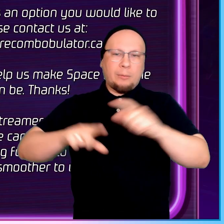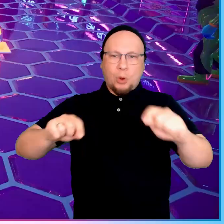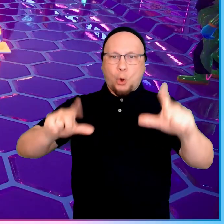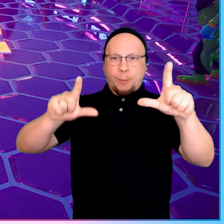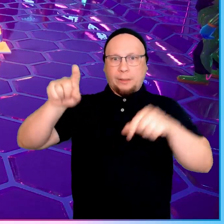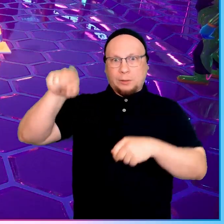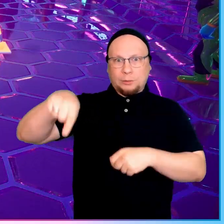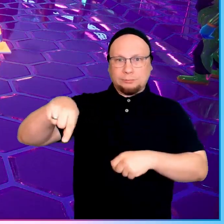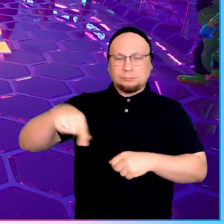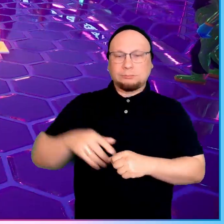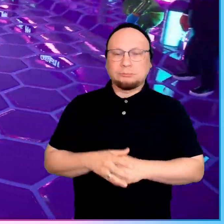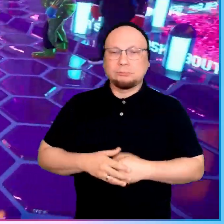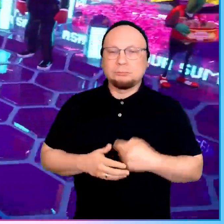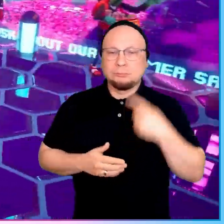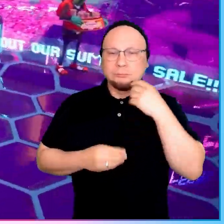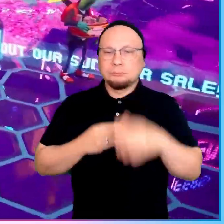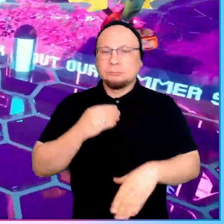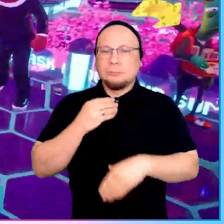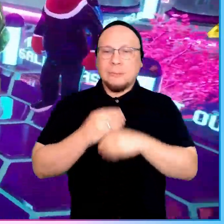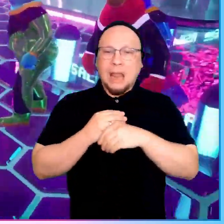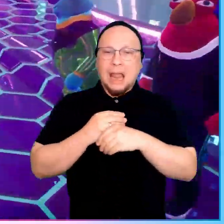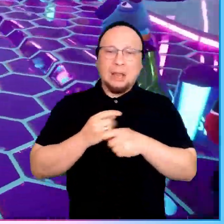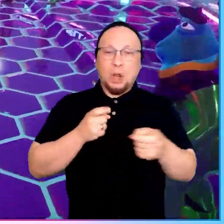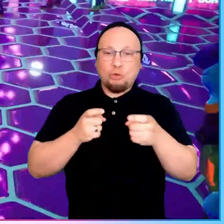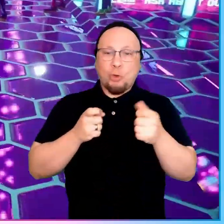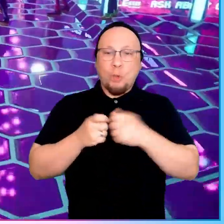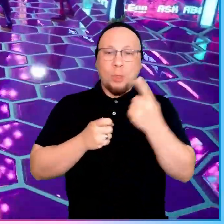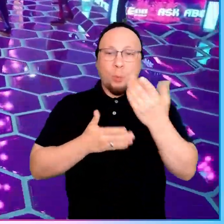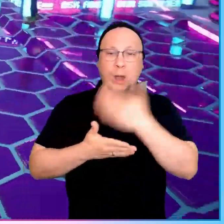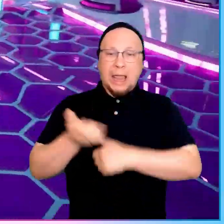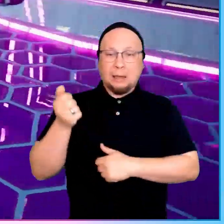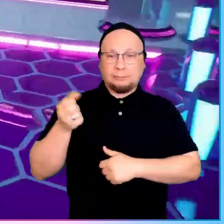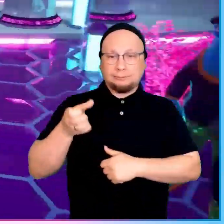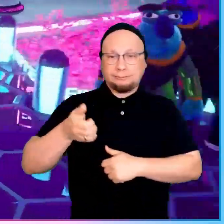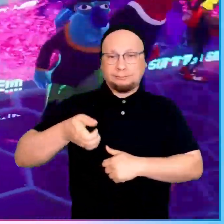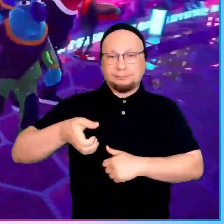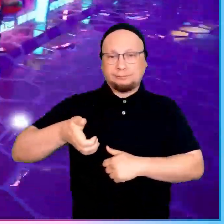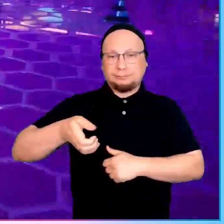We recently added single-stick controls to reduce the need for multiple inputs. Although